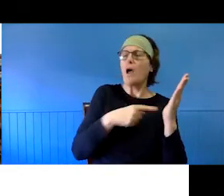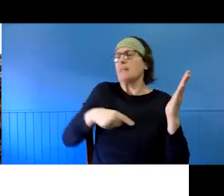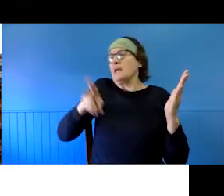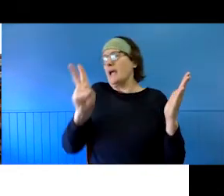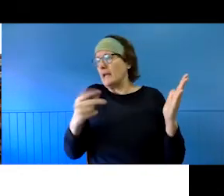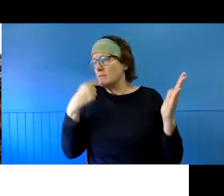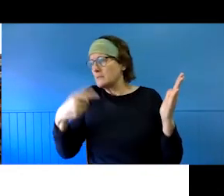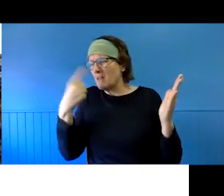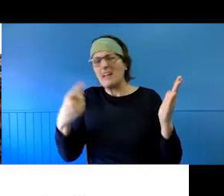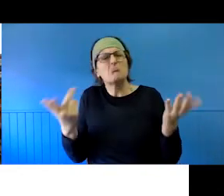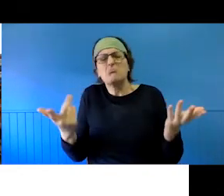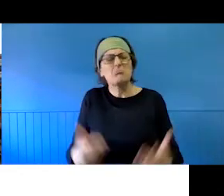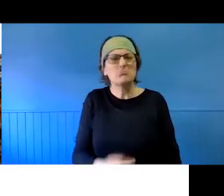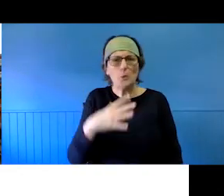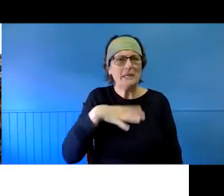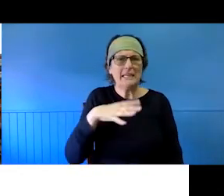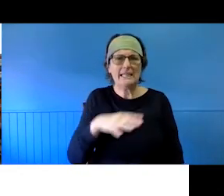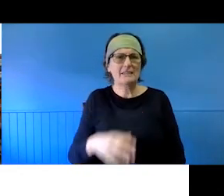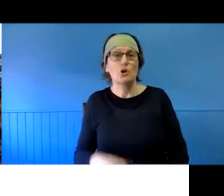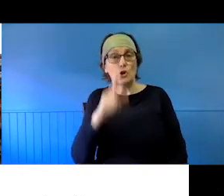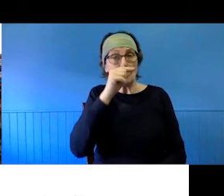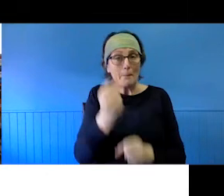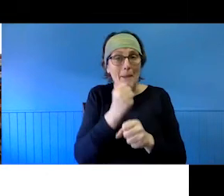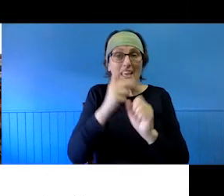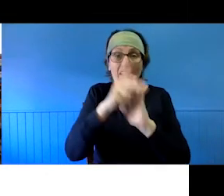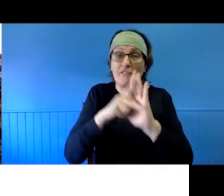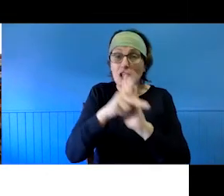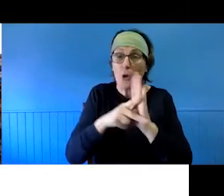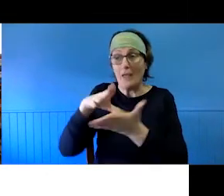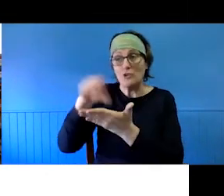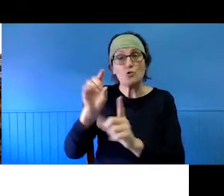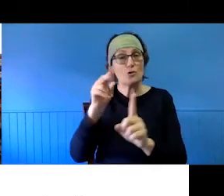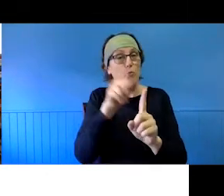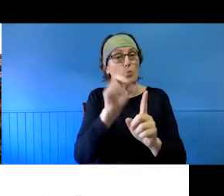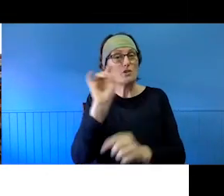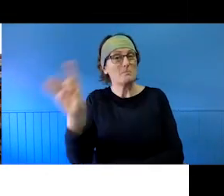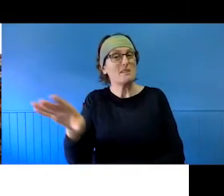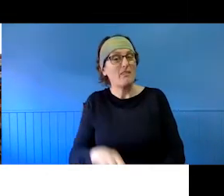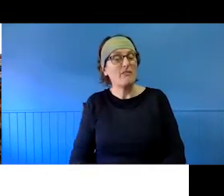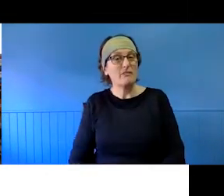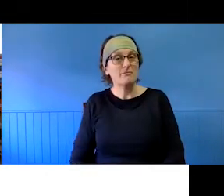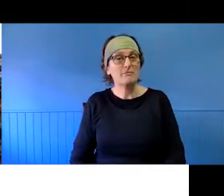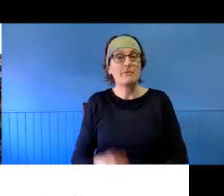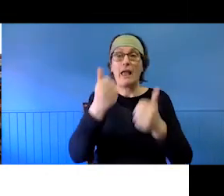You could probably use that - create a video, students watch that, and then you use the live stream for